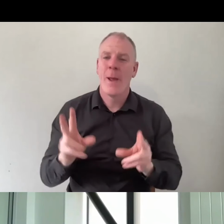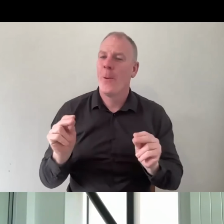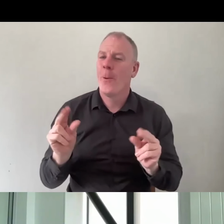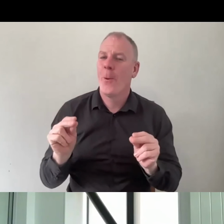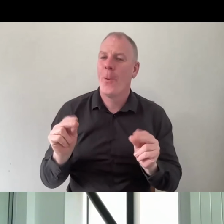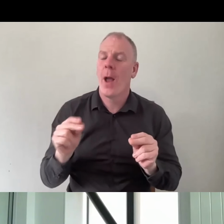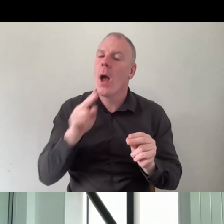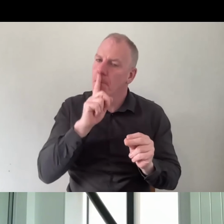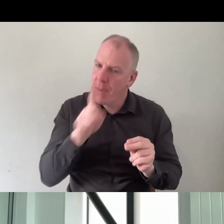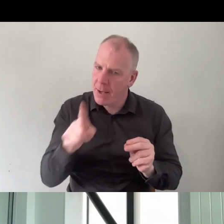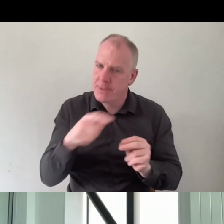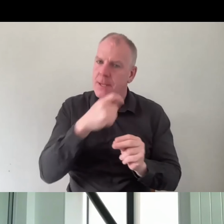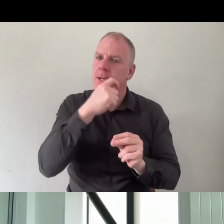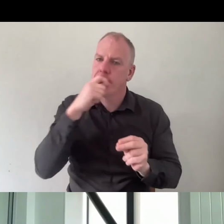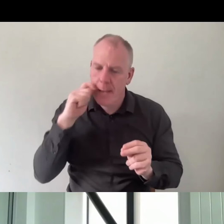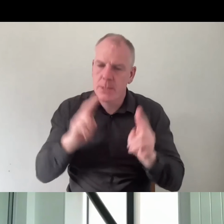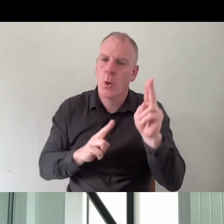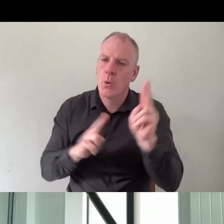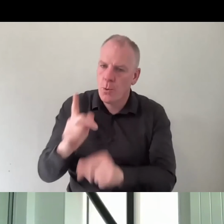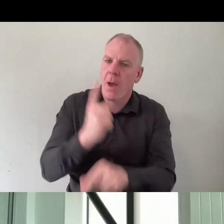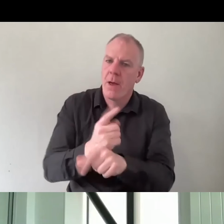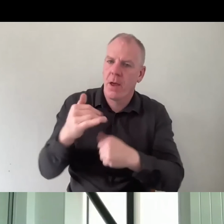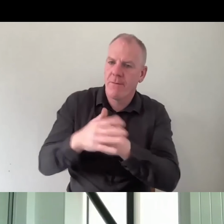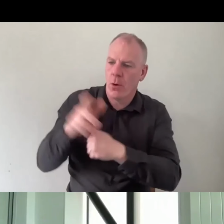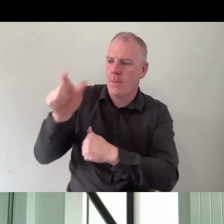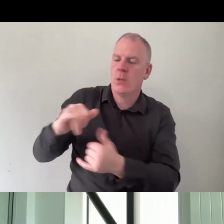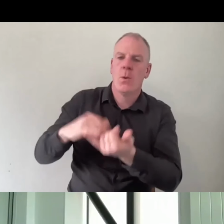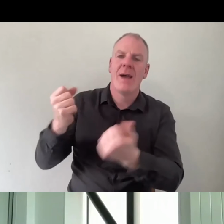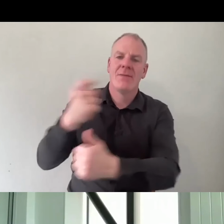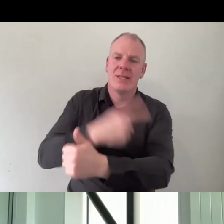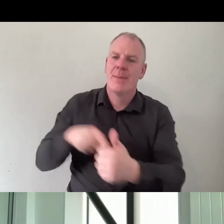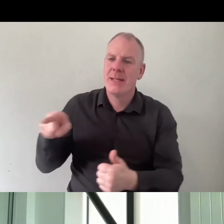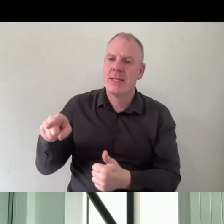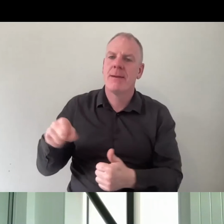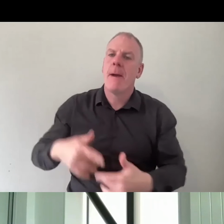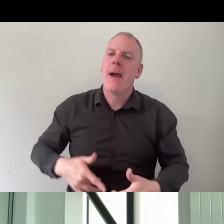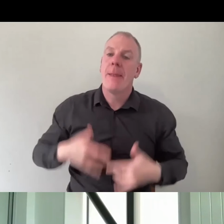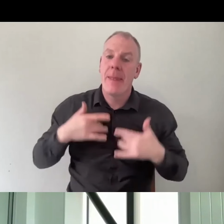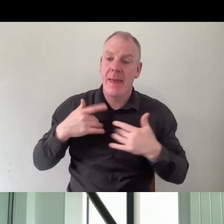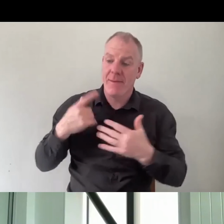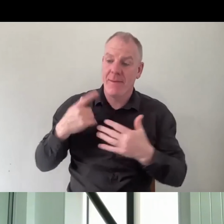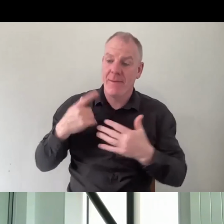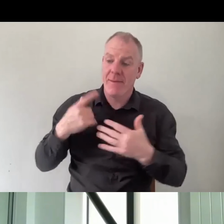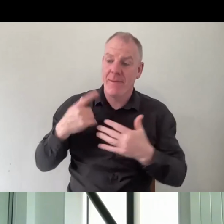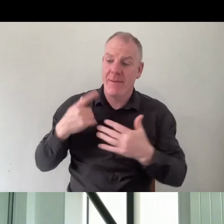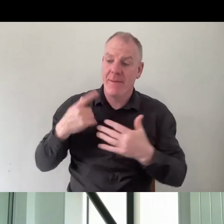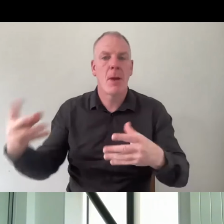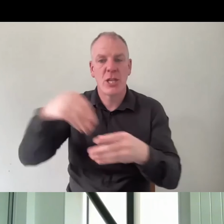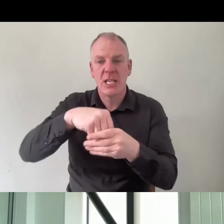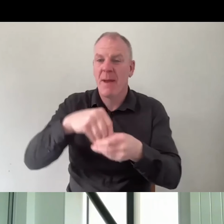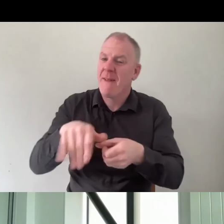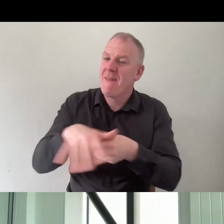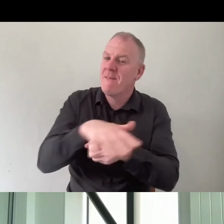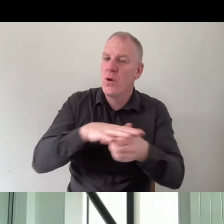that it's a precondition for a person with disabilities to live independently and participate fully and equally in society